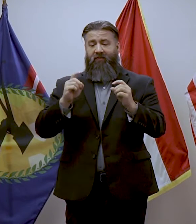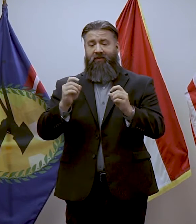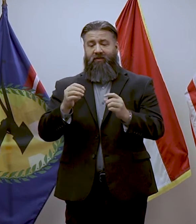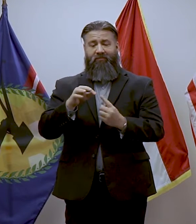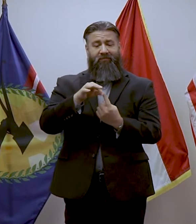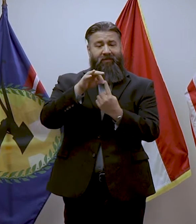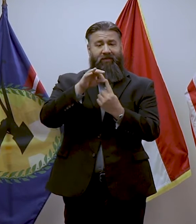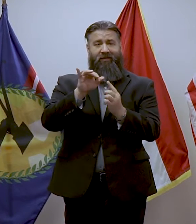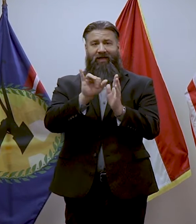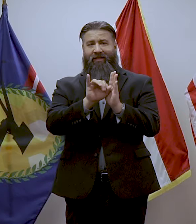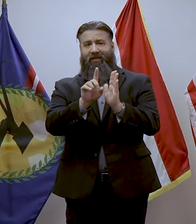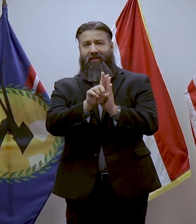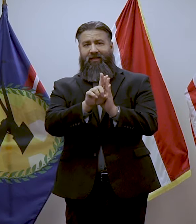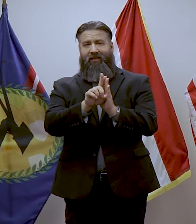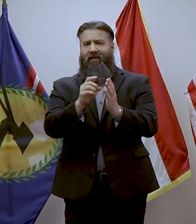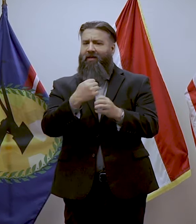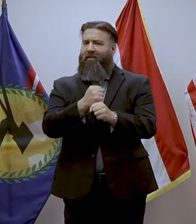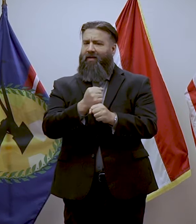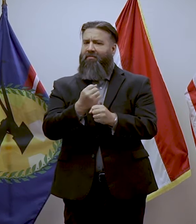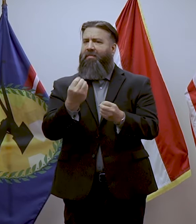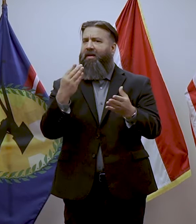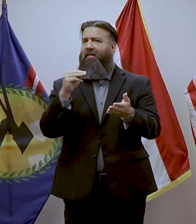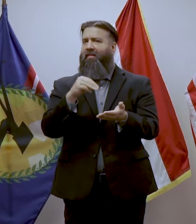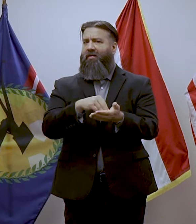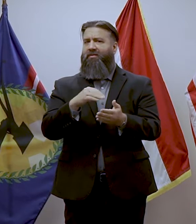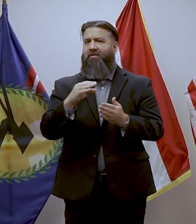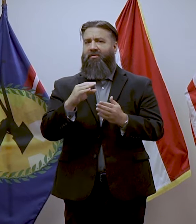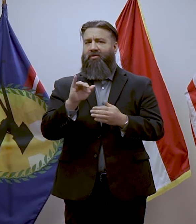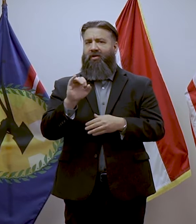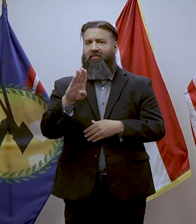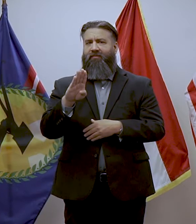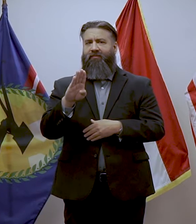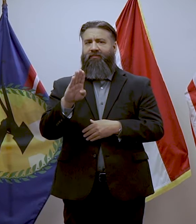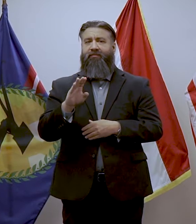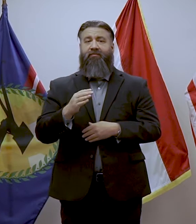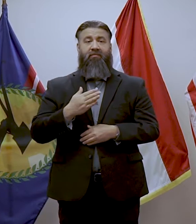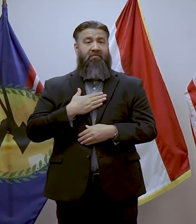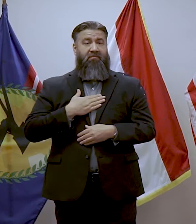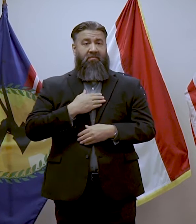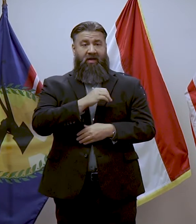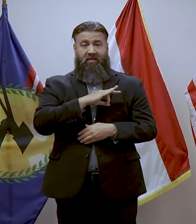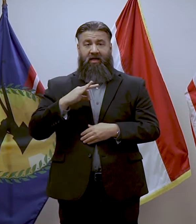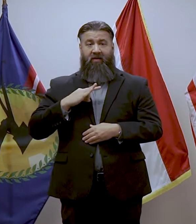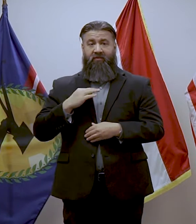My administration also supports investing $5 million into the MET center in Charleston, formerly